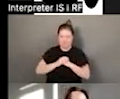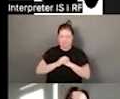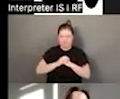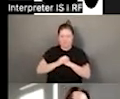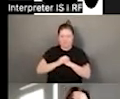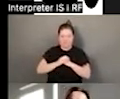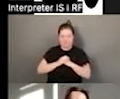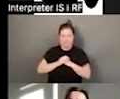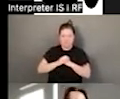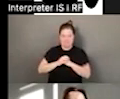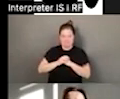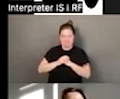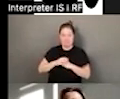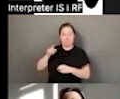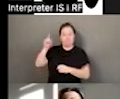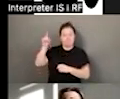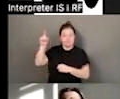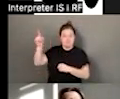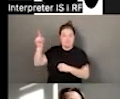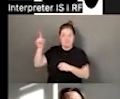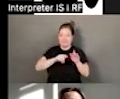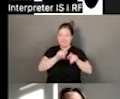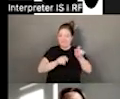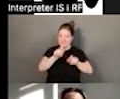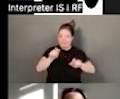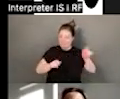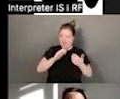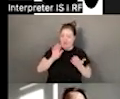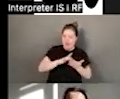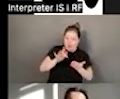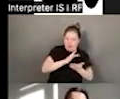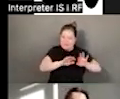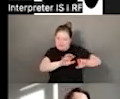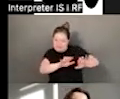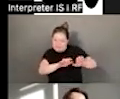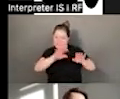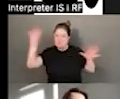relationship and collaboration with end users and disabled persons organizations. And especially in the research